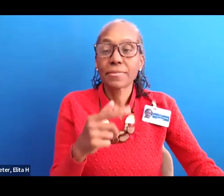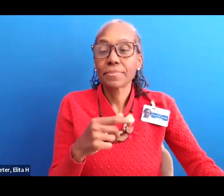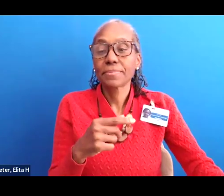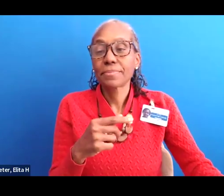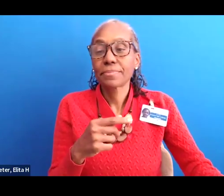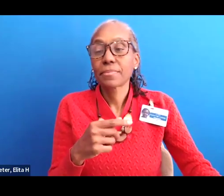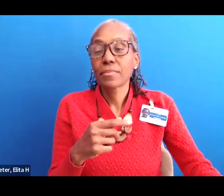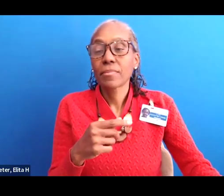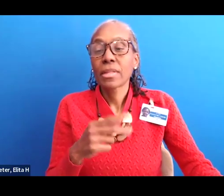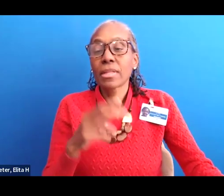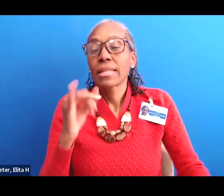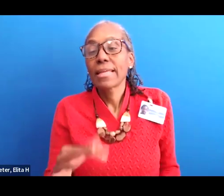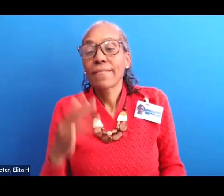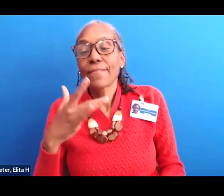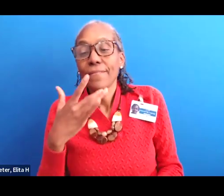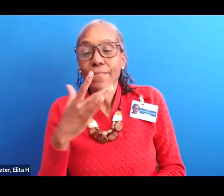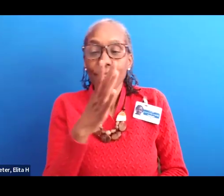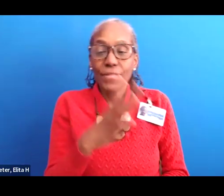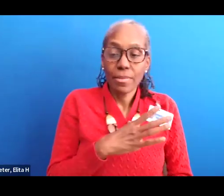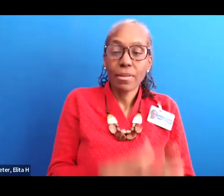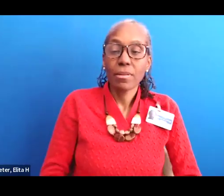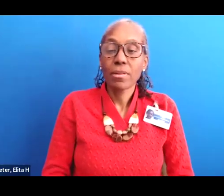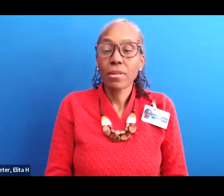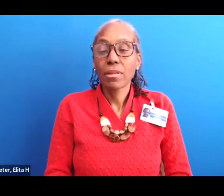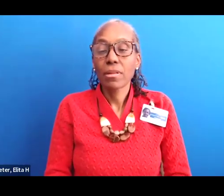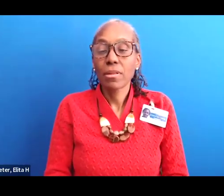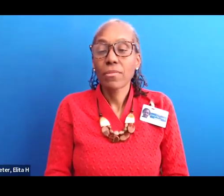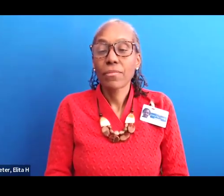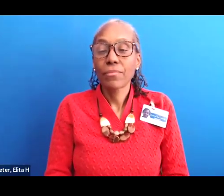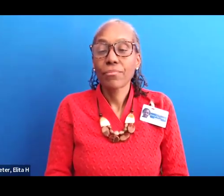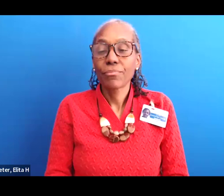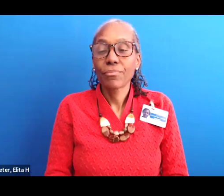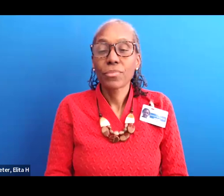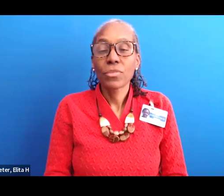If you're a female, caths that some females use, we